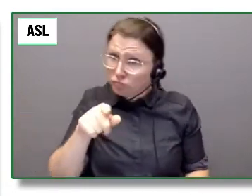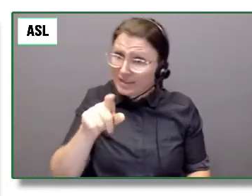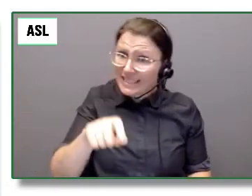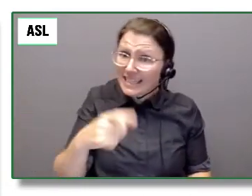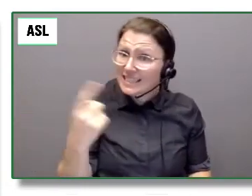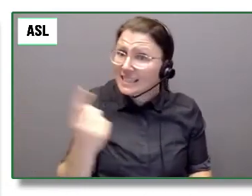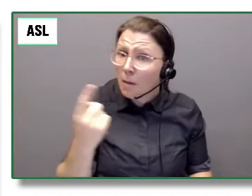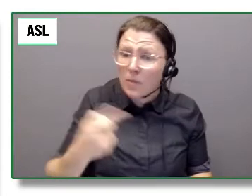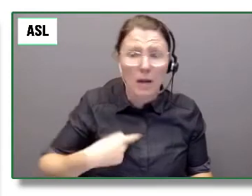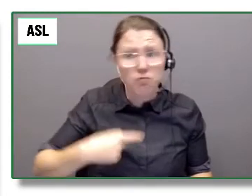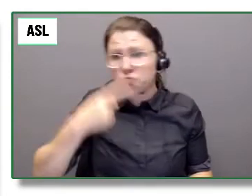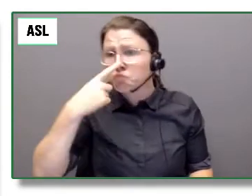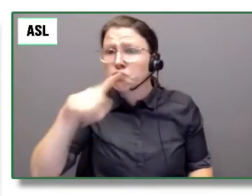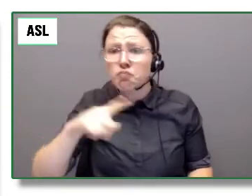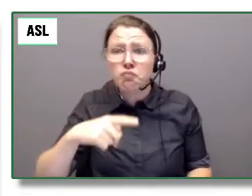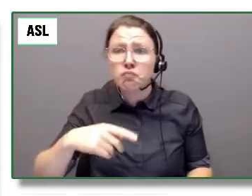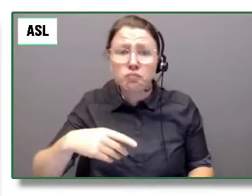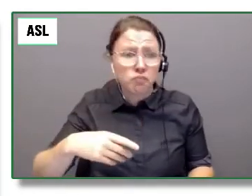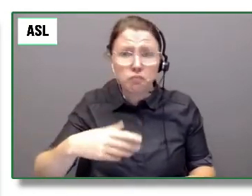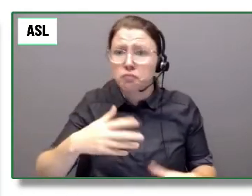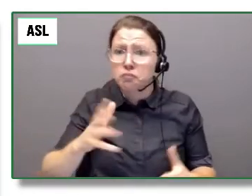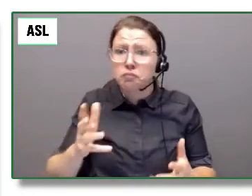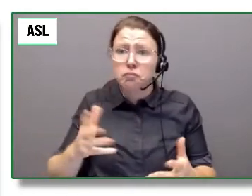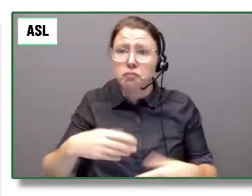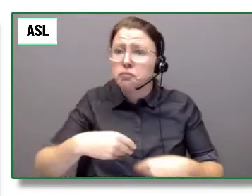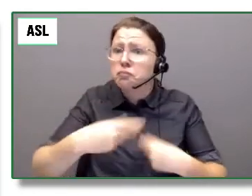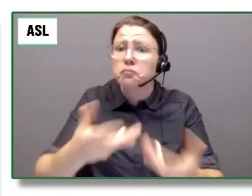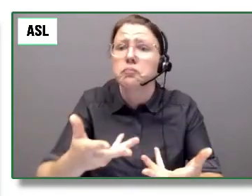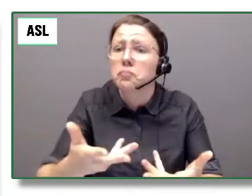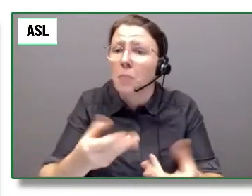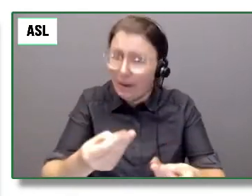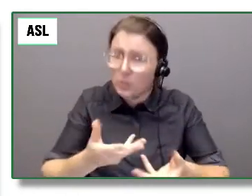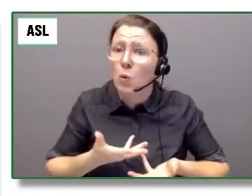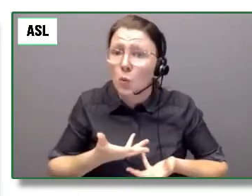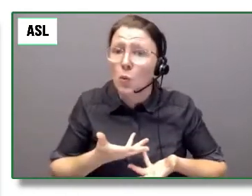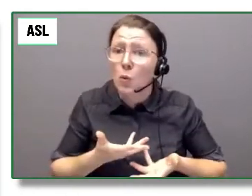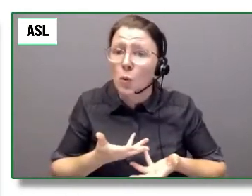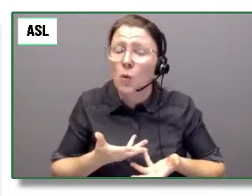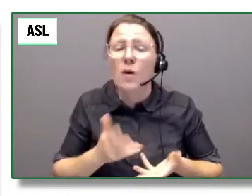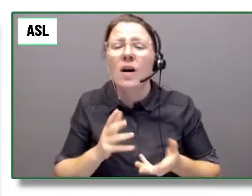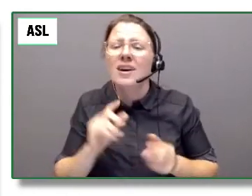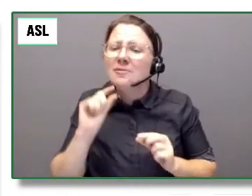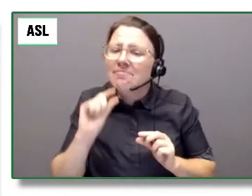be happy to kind of make that happen." It can be those quiet little things that